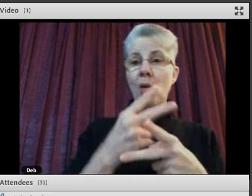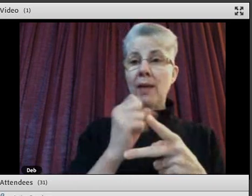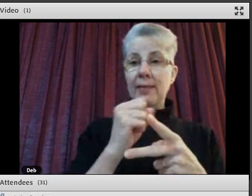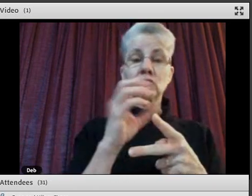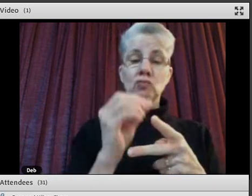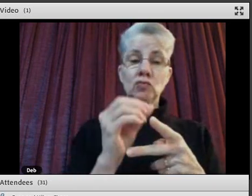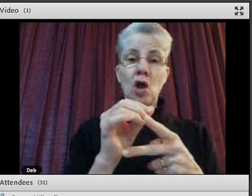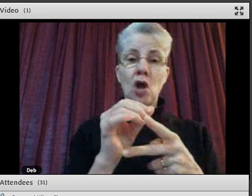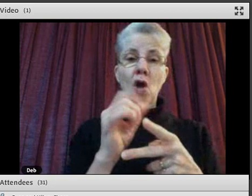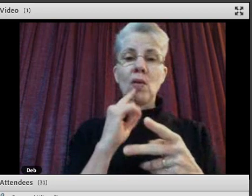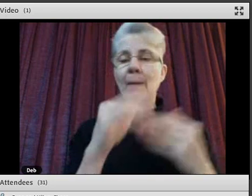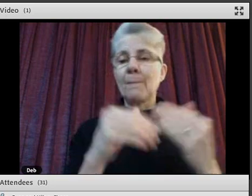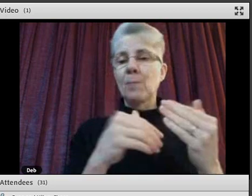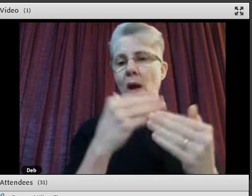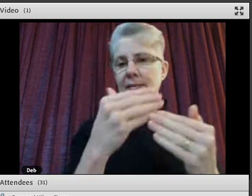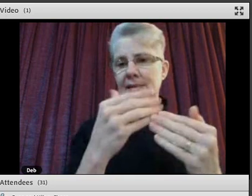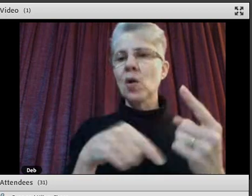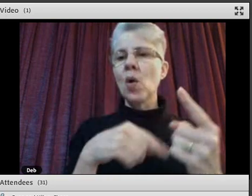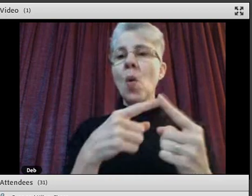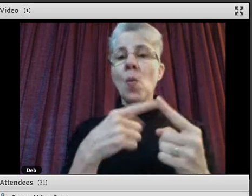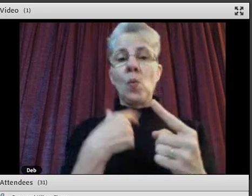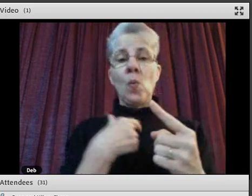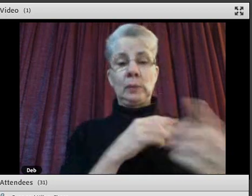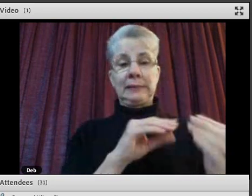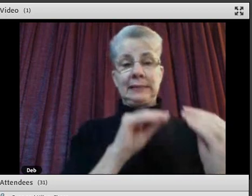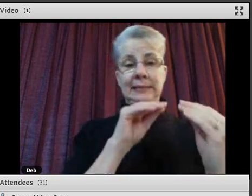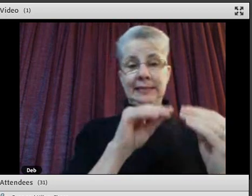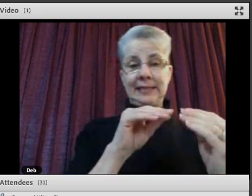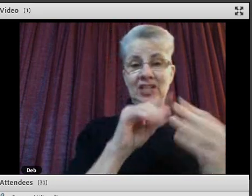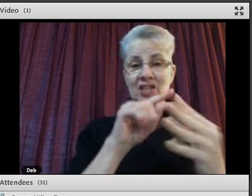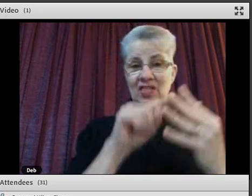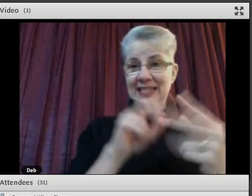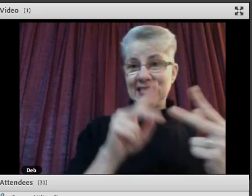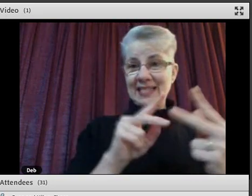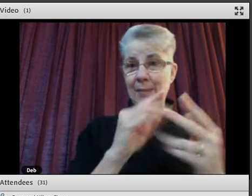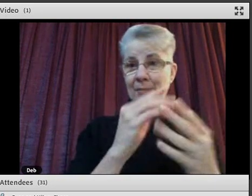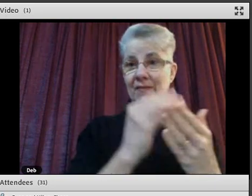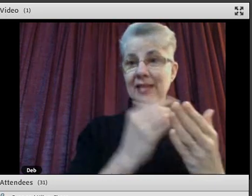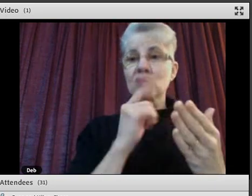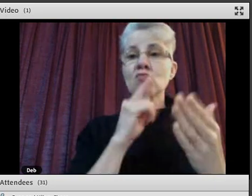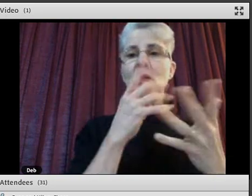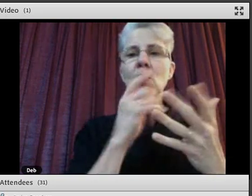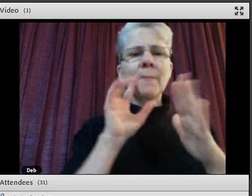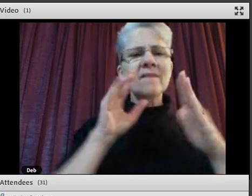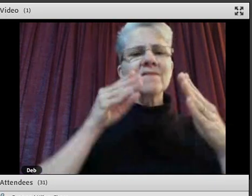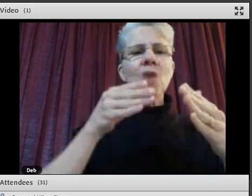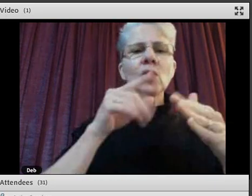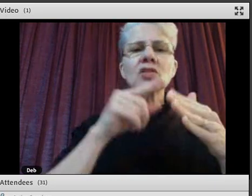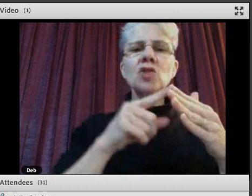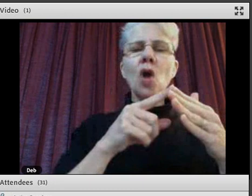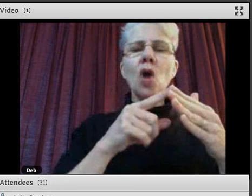So when we teach these types of lessons, we really want to be focused on process,